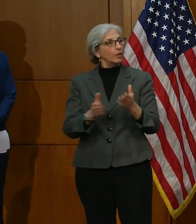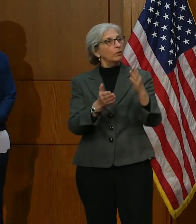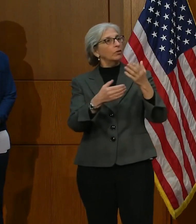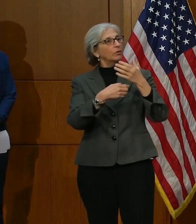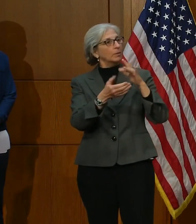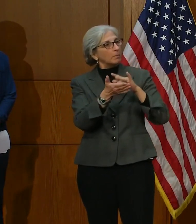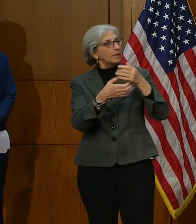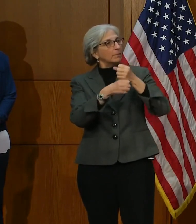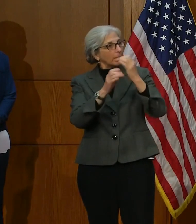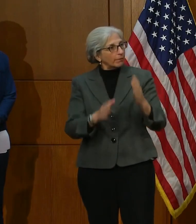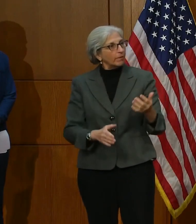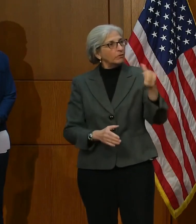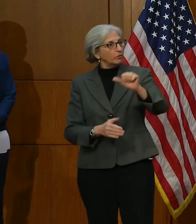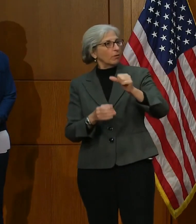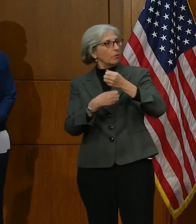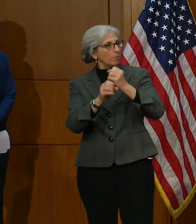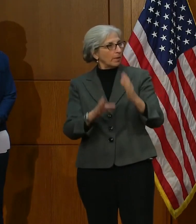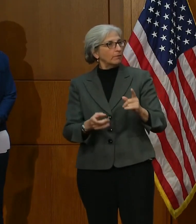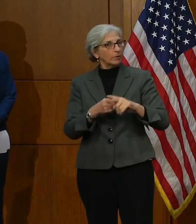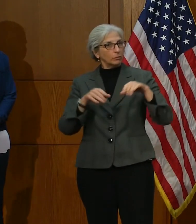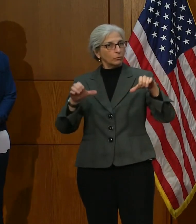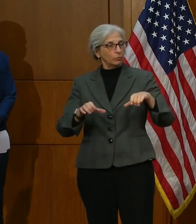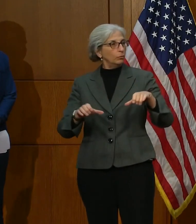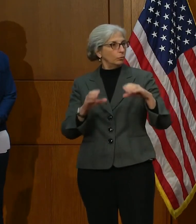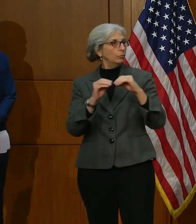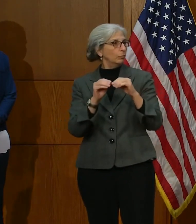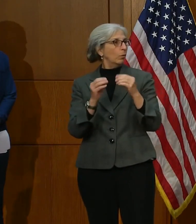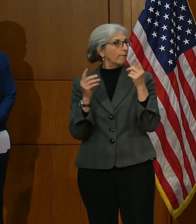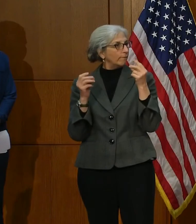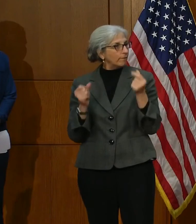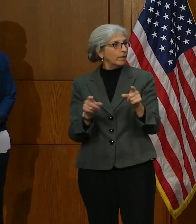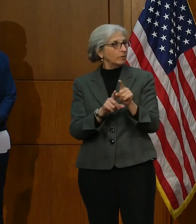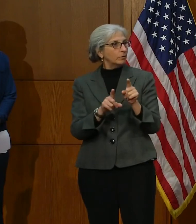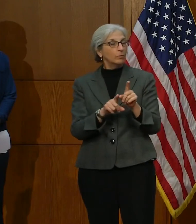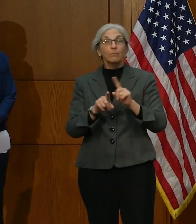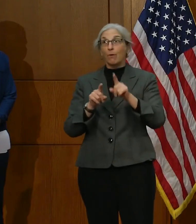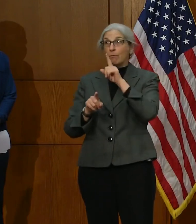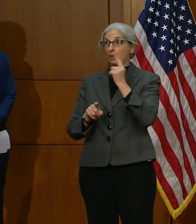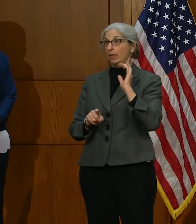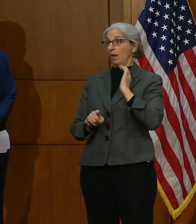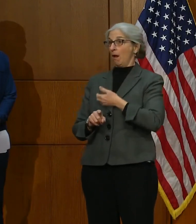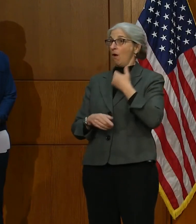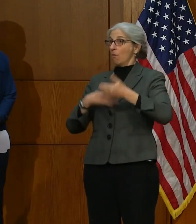RAMP THAT UP AND ENCOURAGE THEM TO RAMP UP IS AS QUICKLY AS WE CAN, BUT MOVING FORWARD. OUR